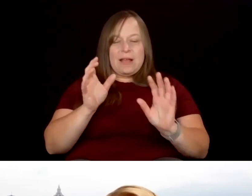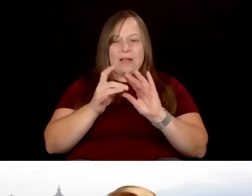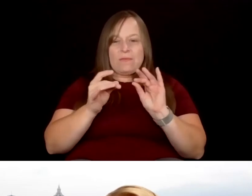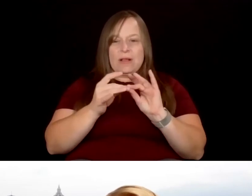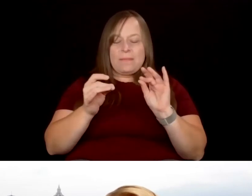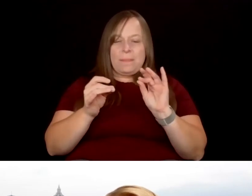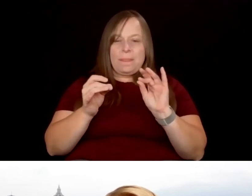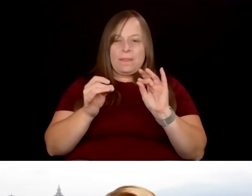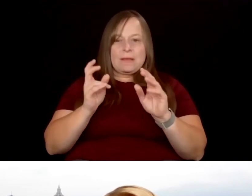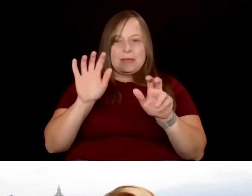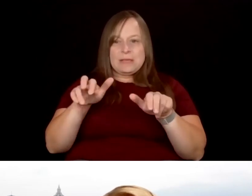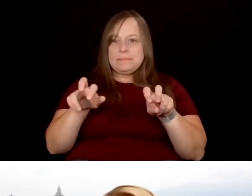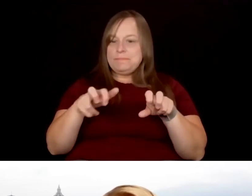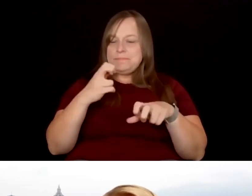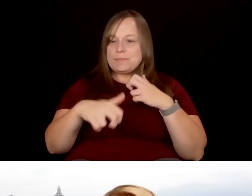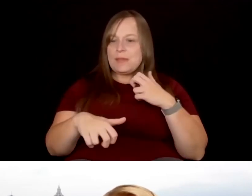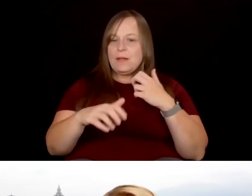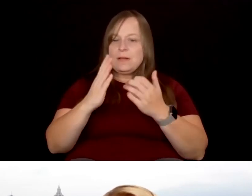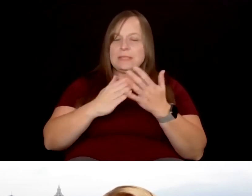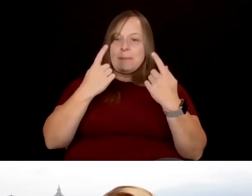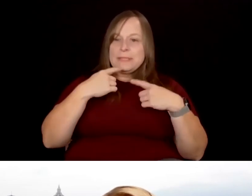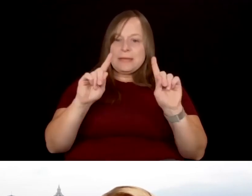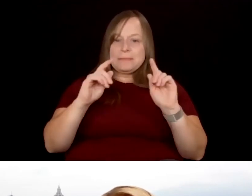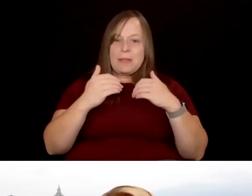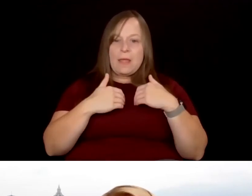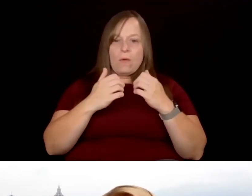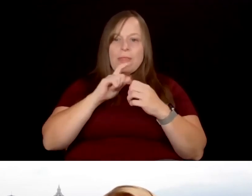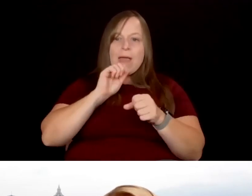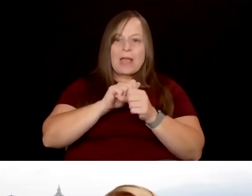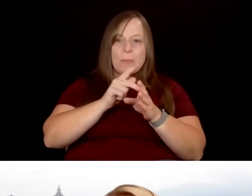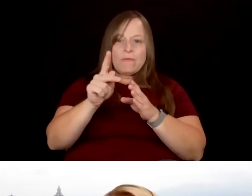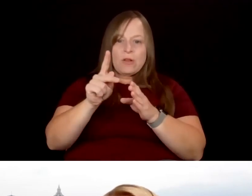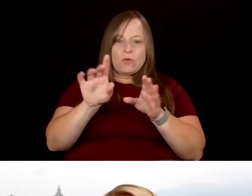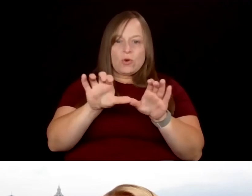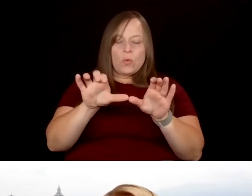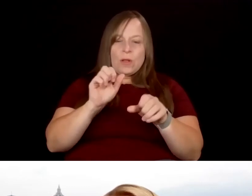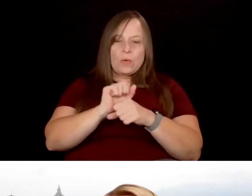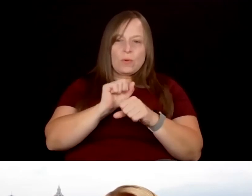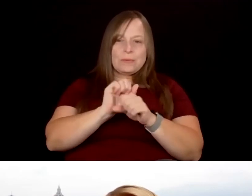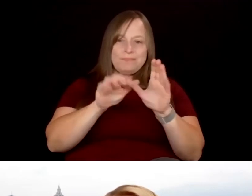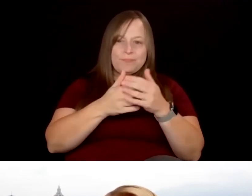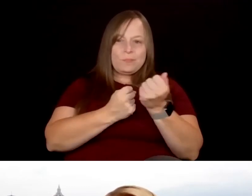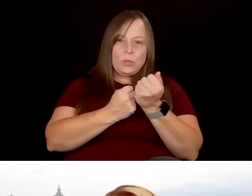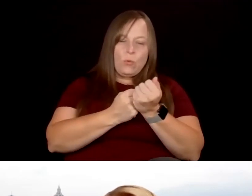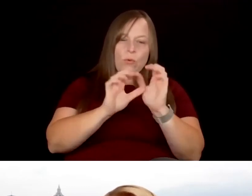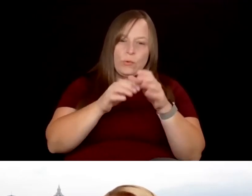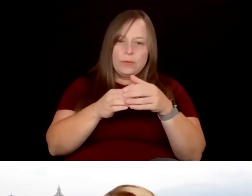yeah, it's difficult. Some successes I had were with actual professionals that are doing the support groups and kind of making